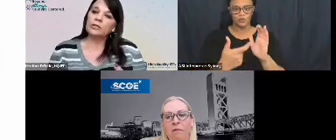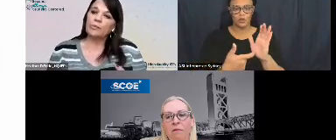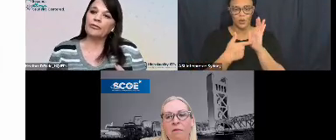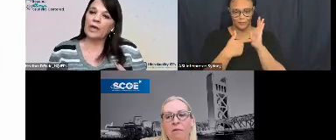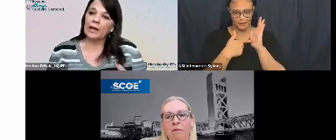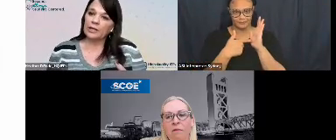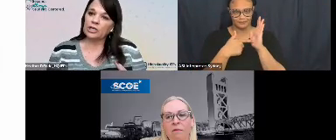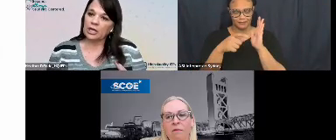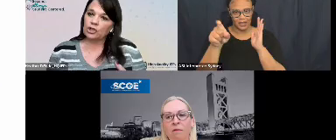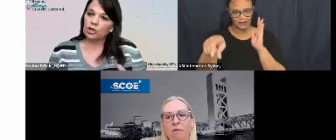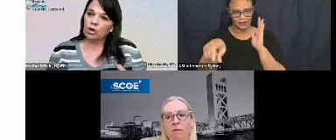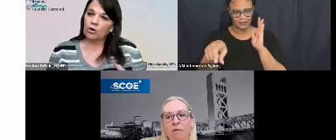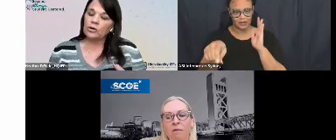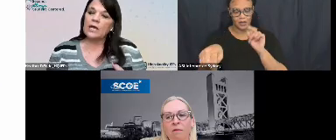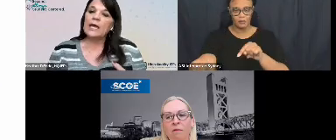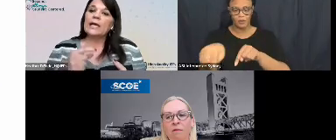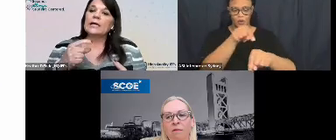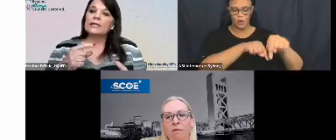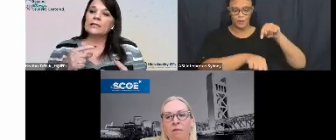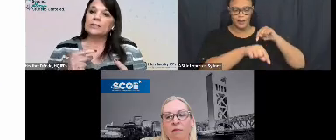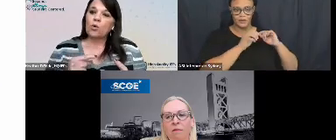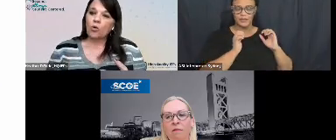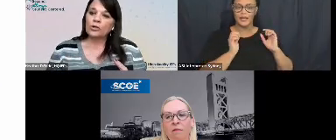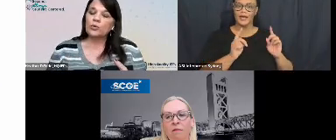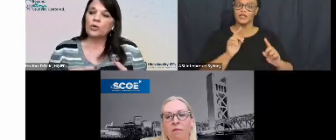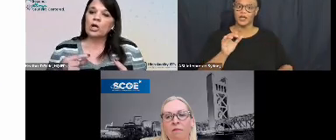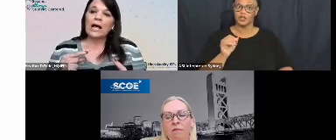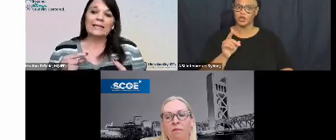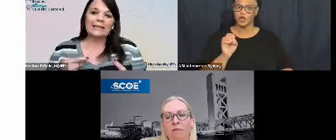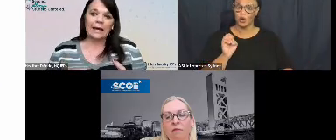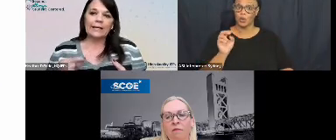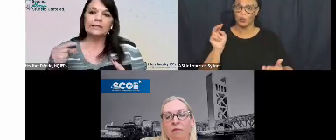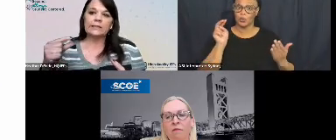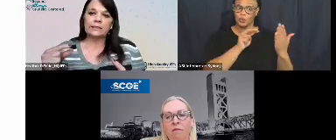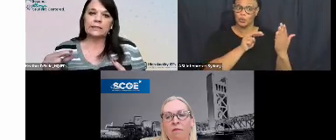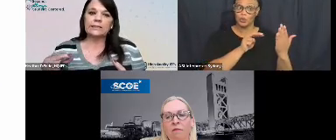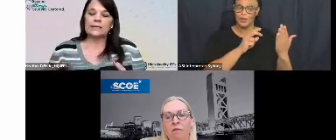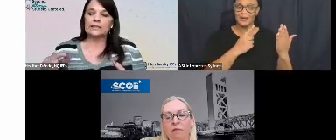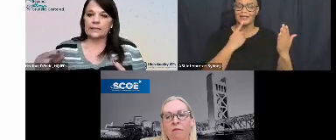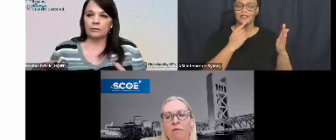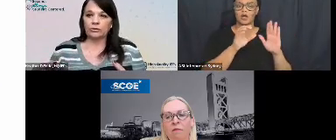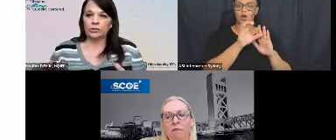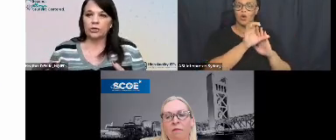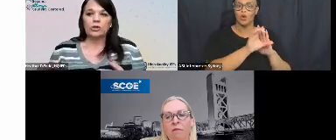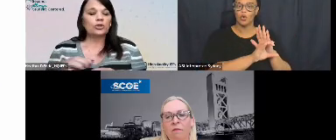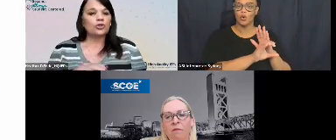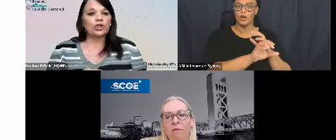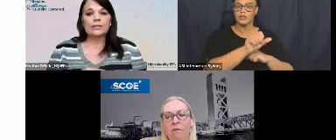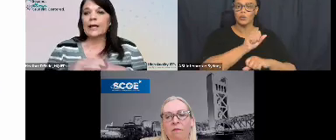we talked about that education code and it is coursework aligned to the state standards. So,